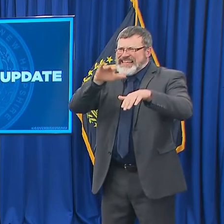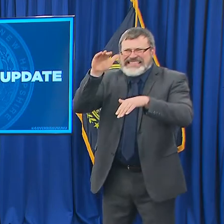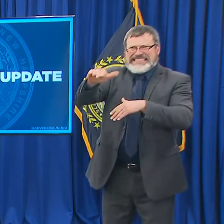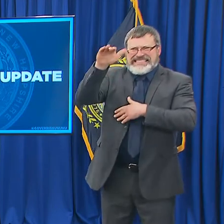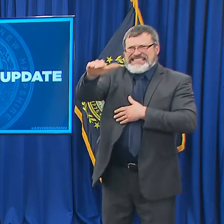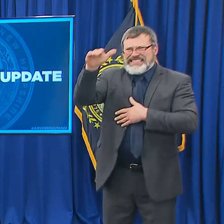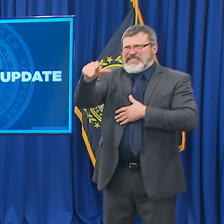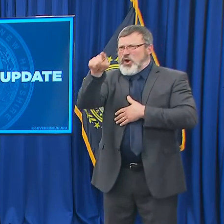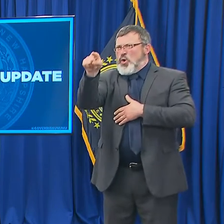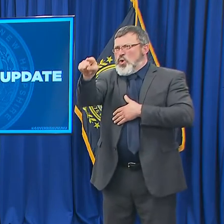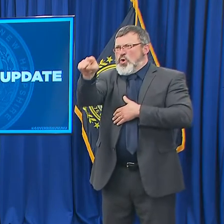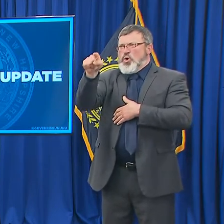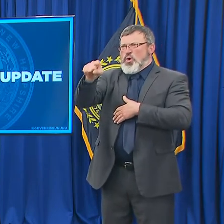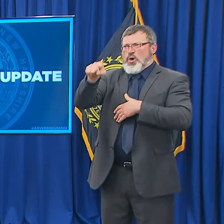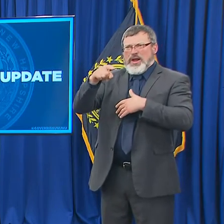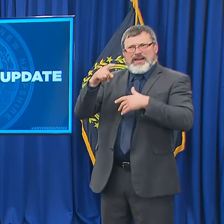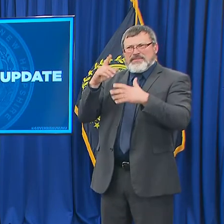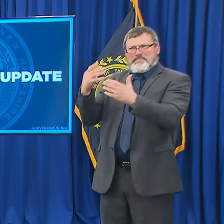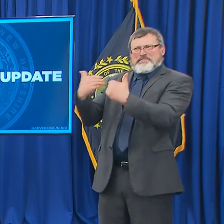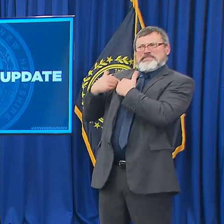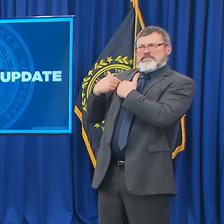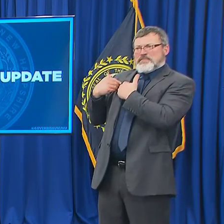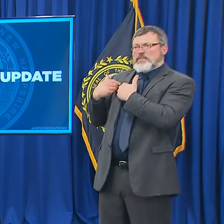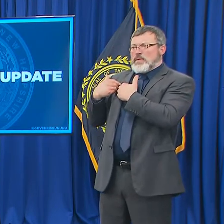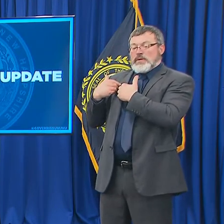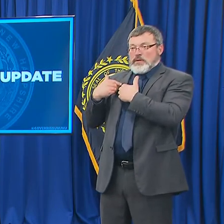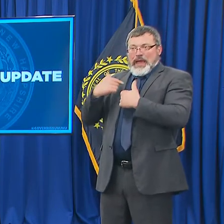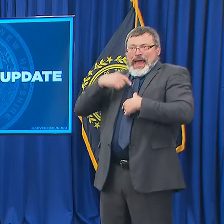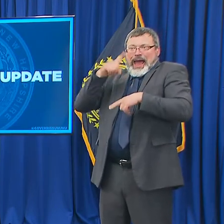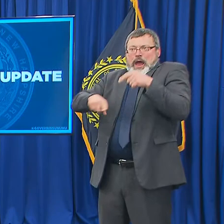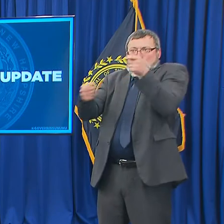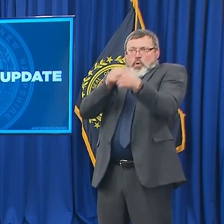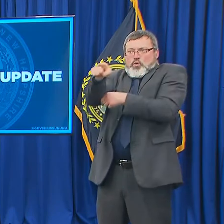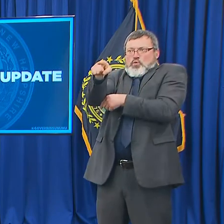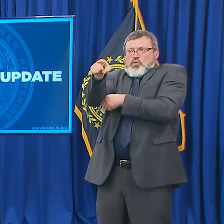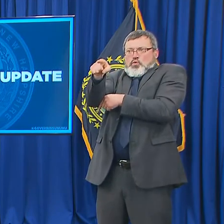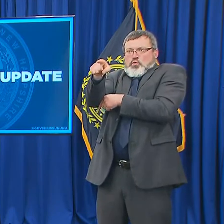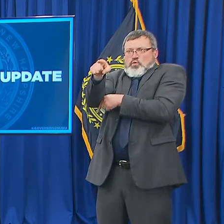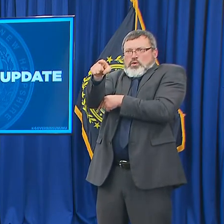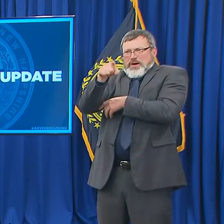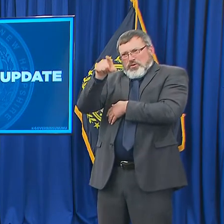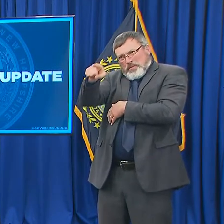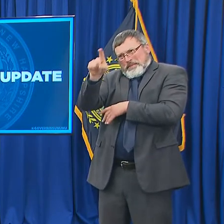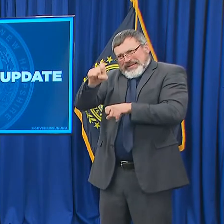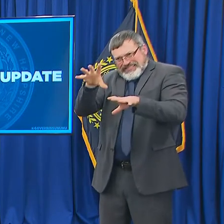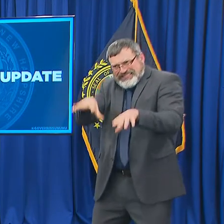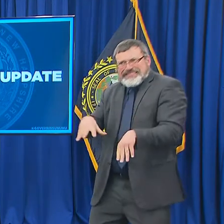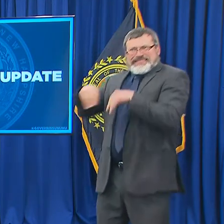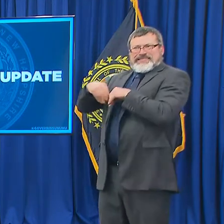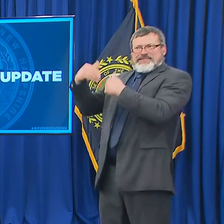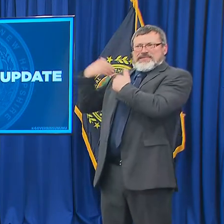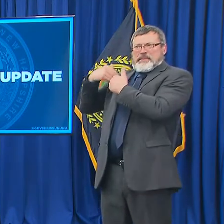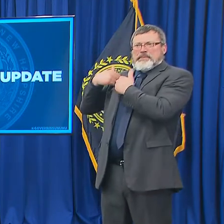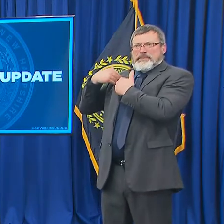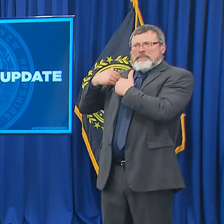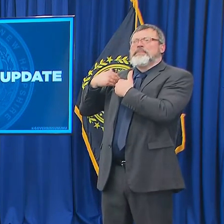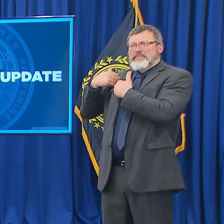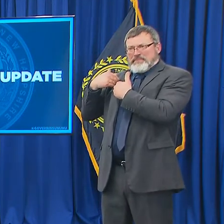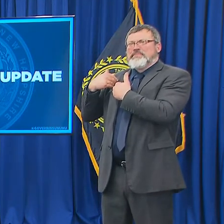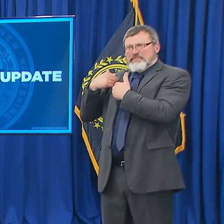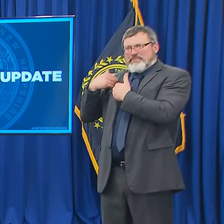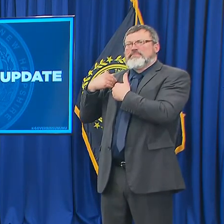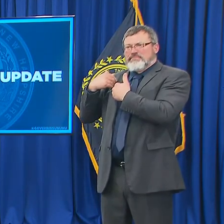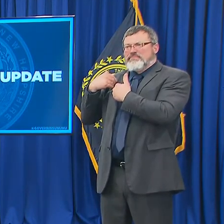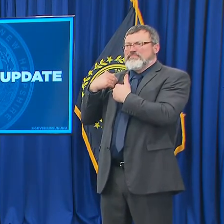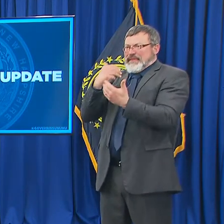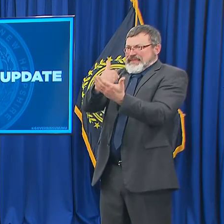Thank you Good afternoon. couple of long term care updates